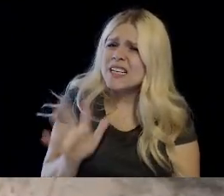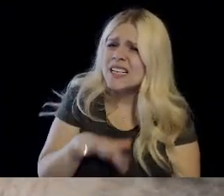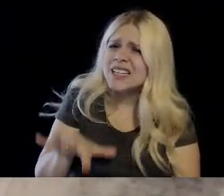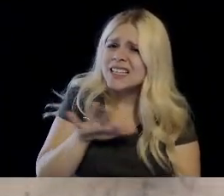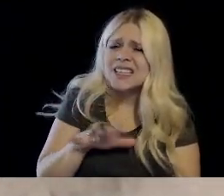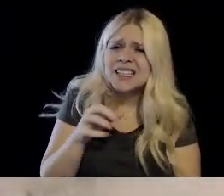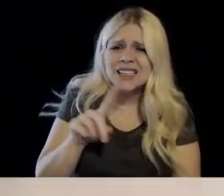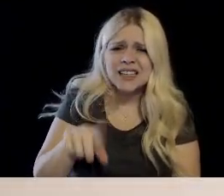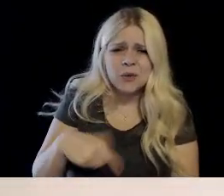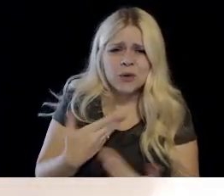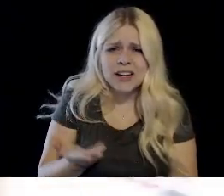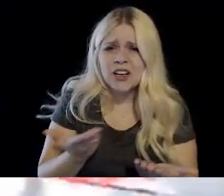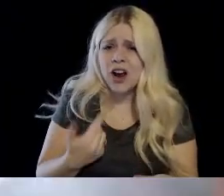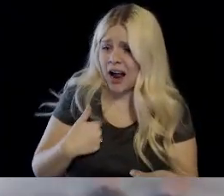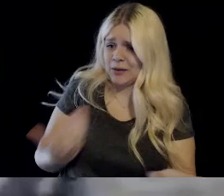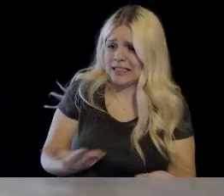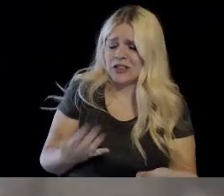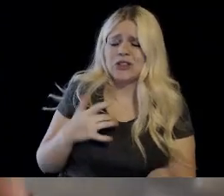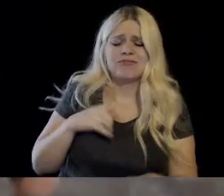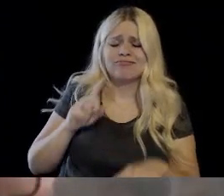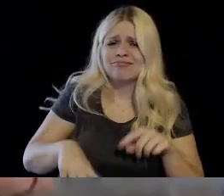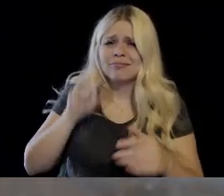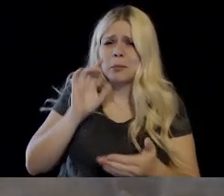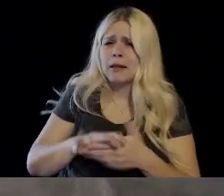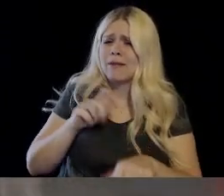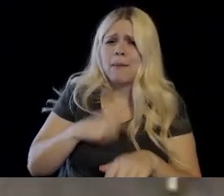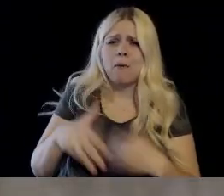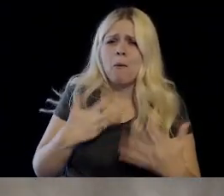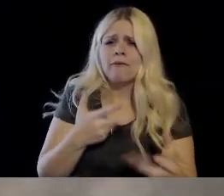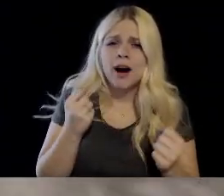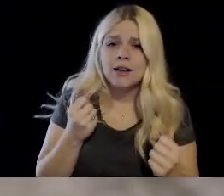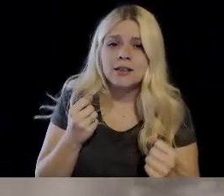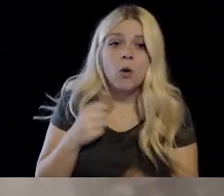Erica: Right? Look. Oh, Crystal, let's take a look at that one first. There's